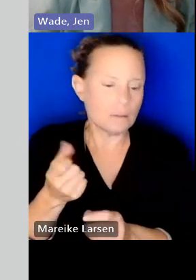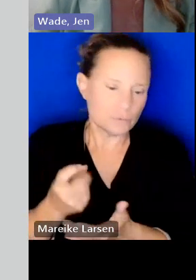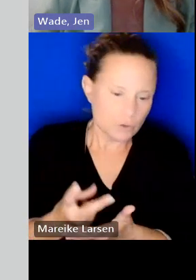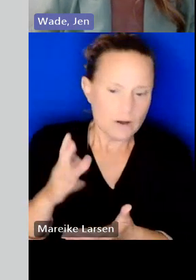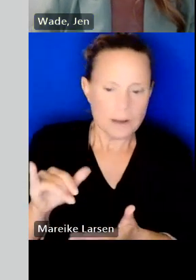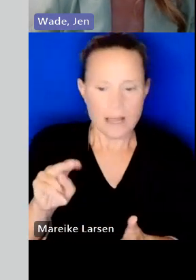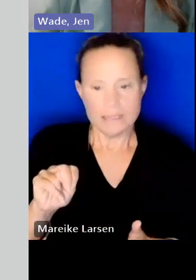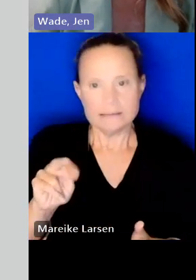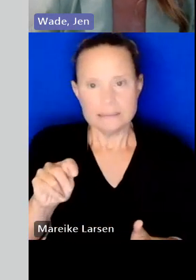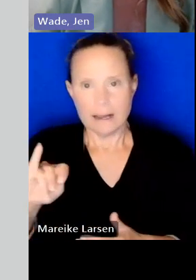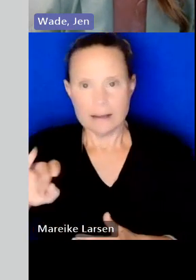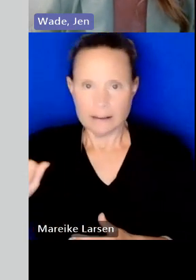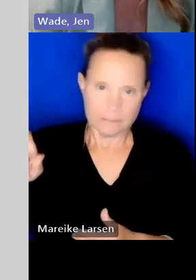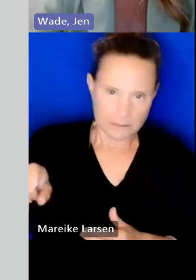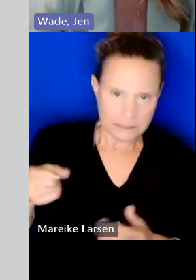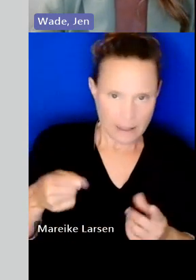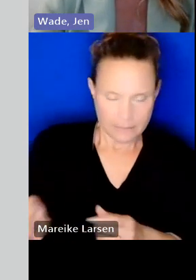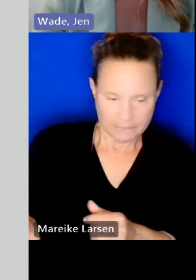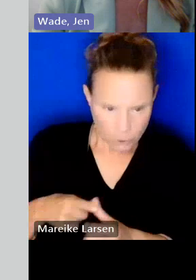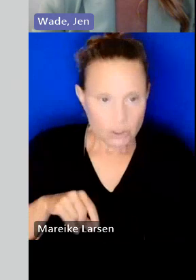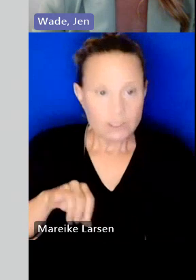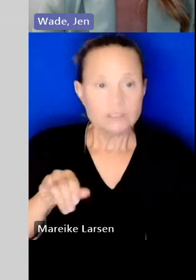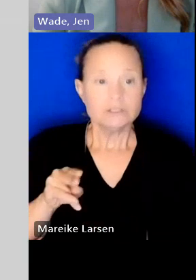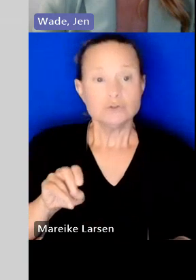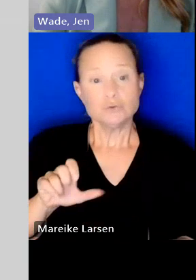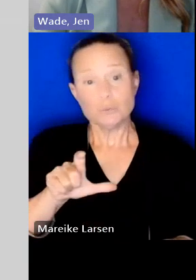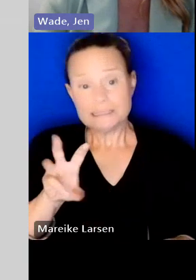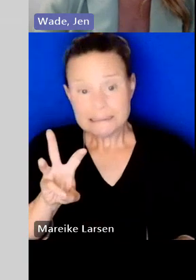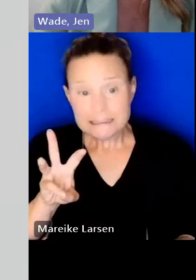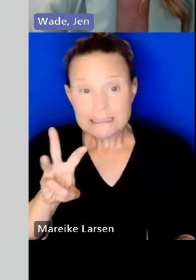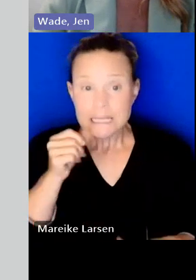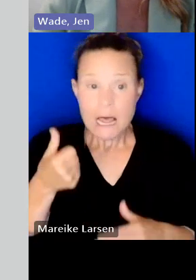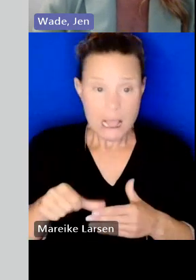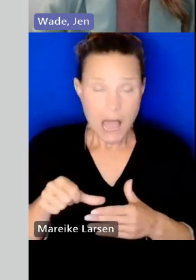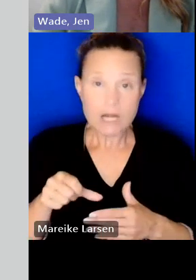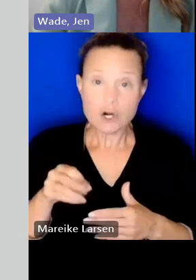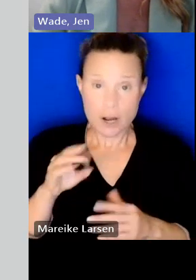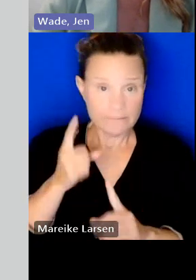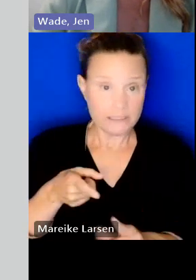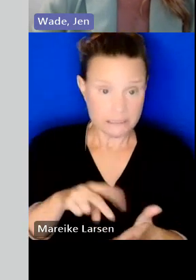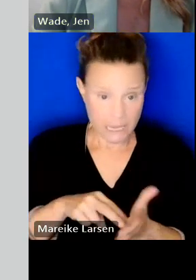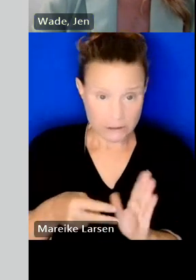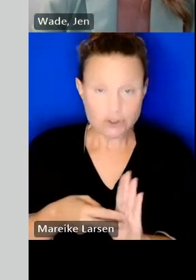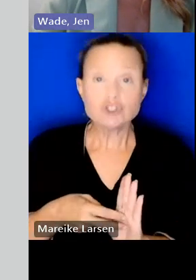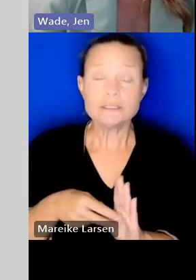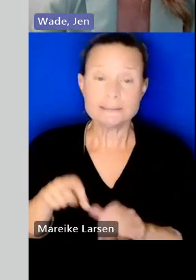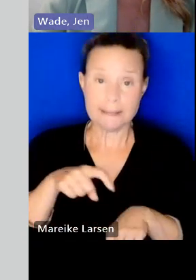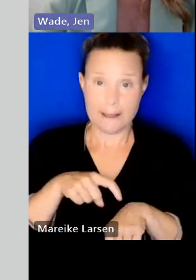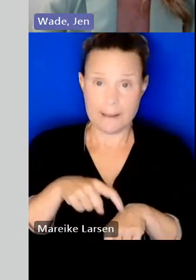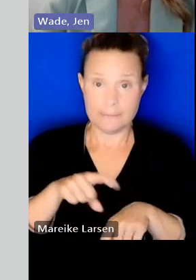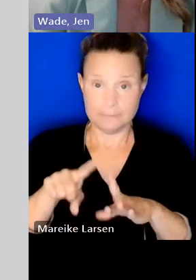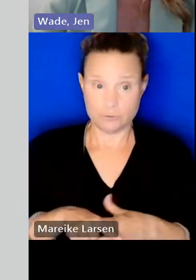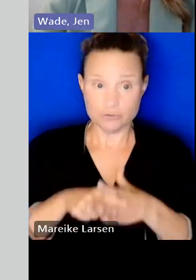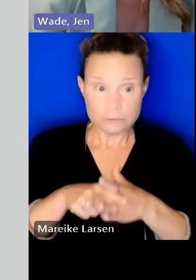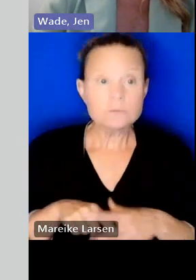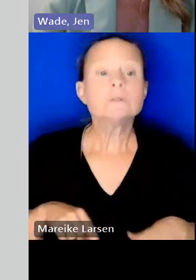Approval by NTIA, so June 26th, 2025. The letter of intent window opens July 3rd.